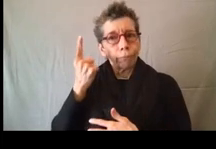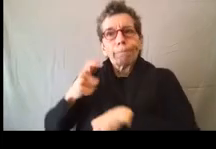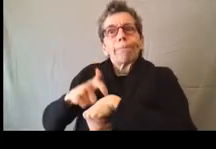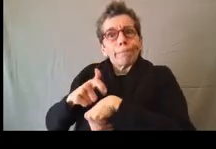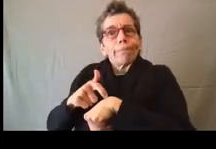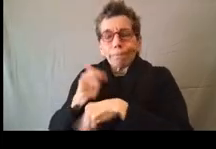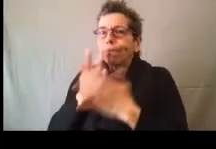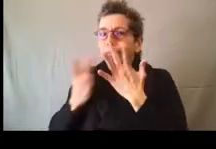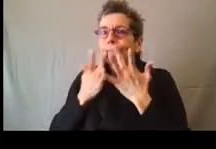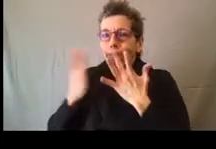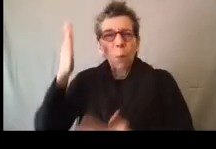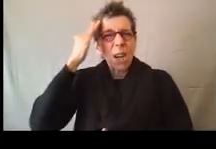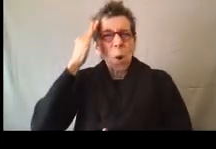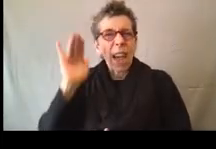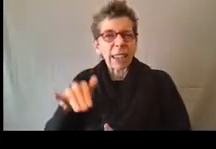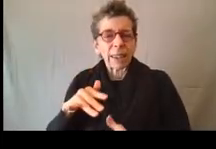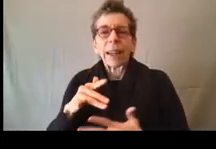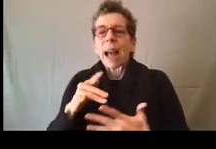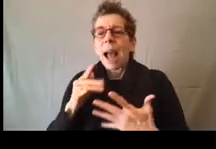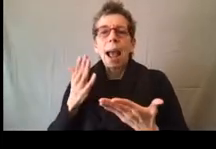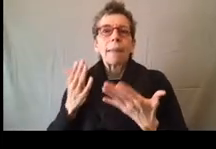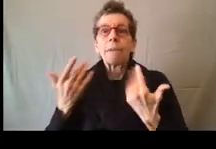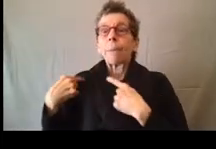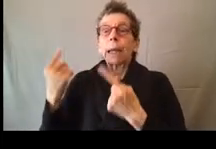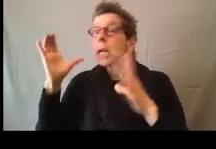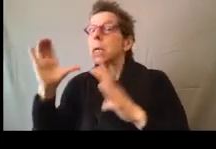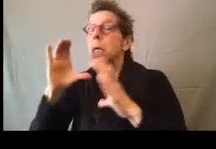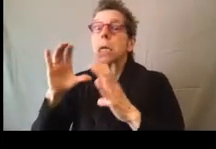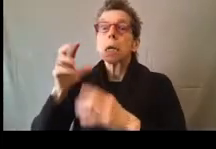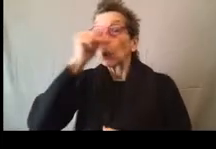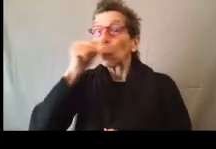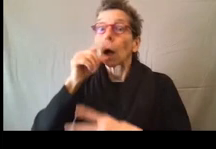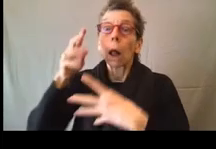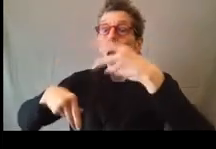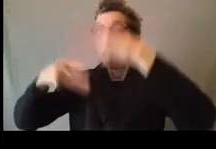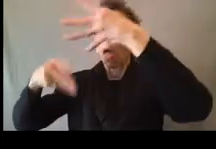according to our study, and that they go to random resources for information. So, we envision